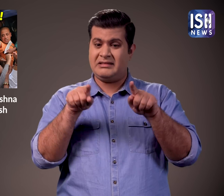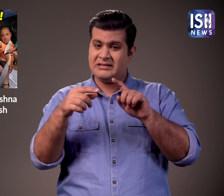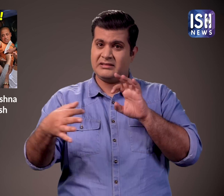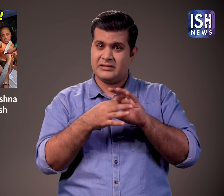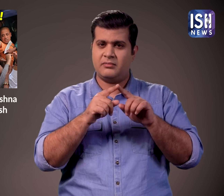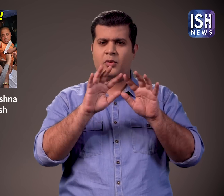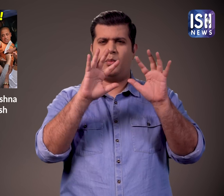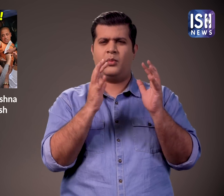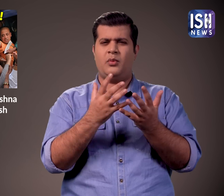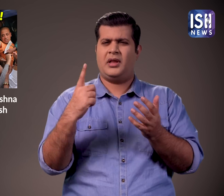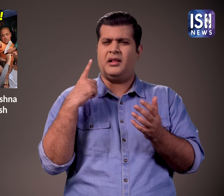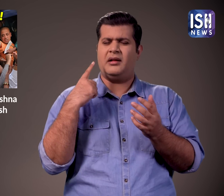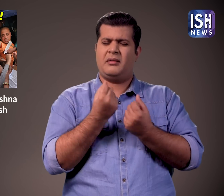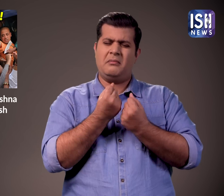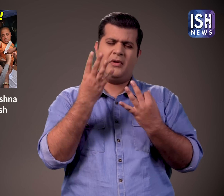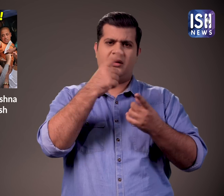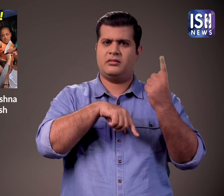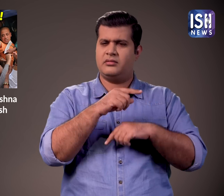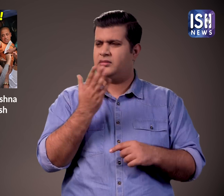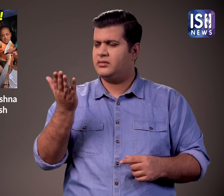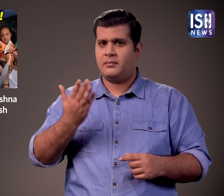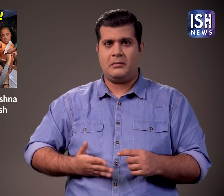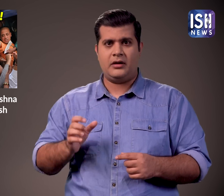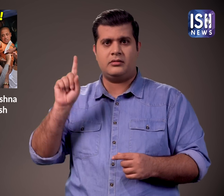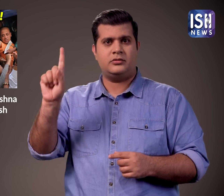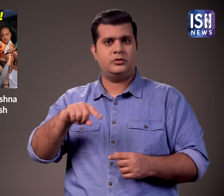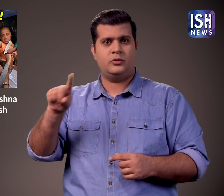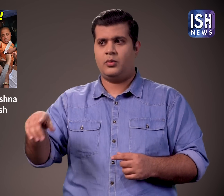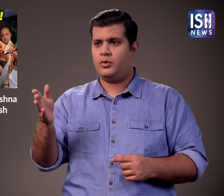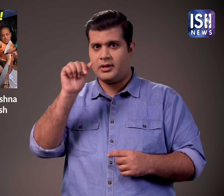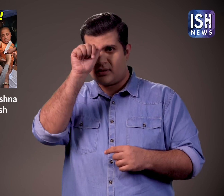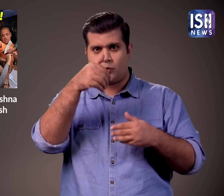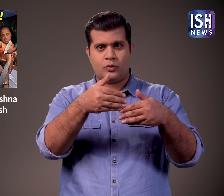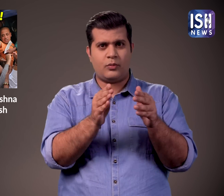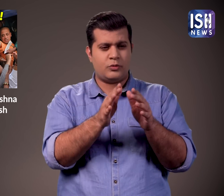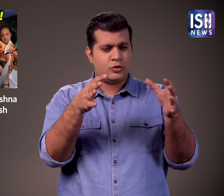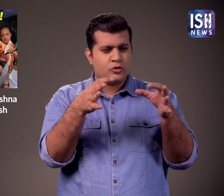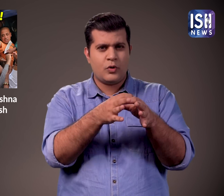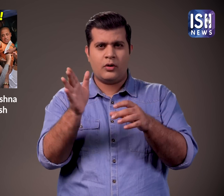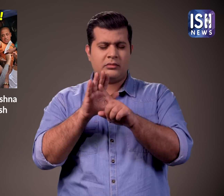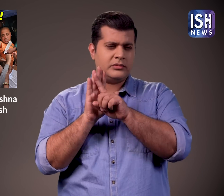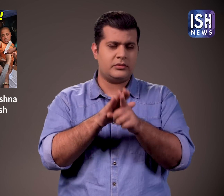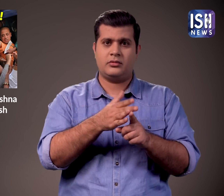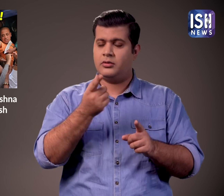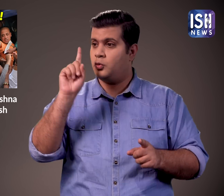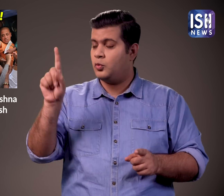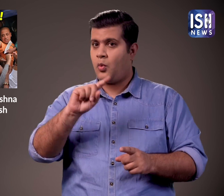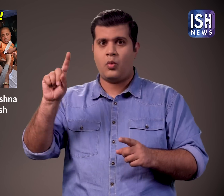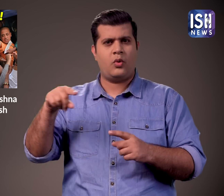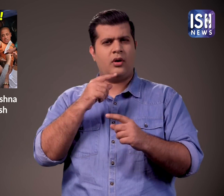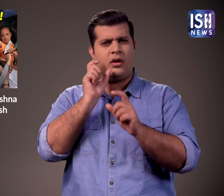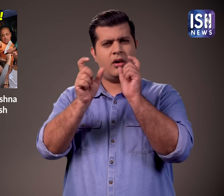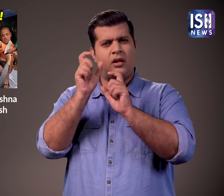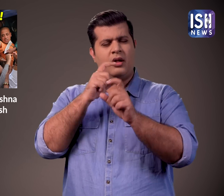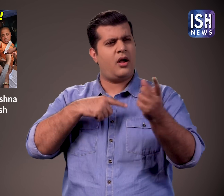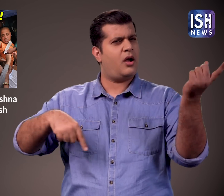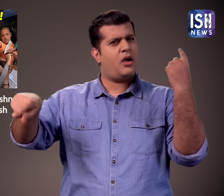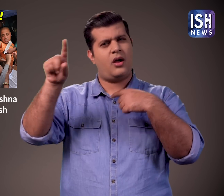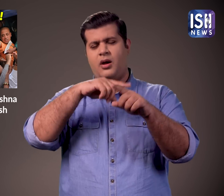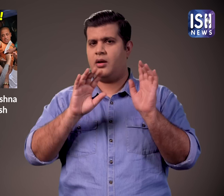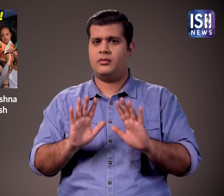Many world leaders have condemned and spoken about the attacks on Hindus in Bangladesh.